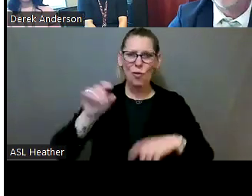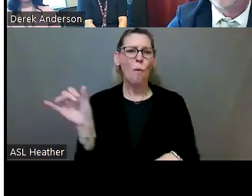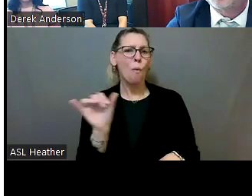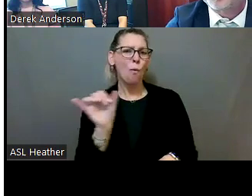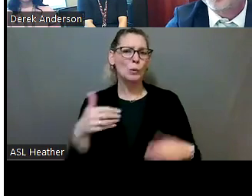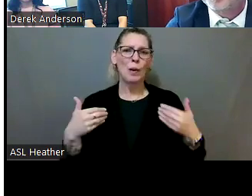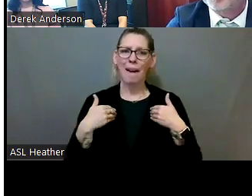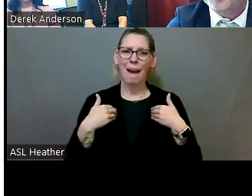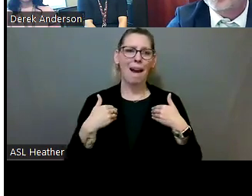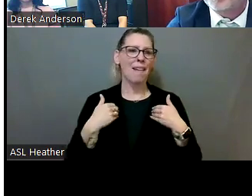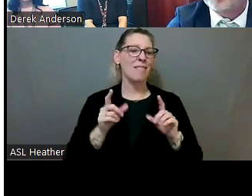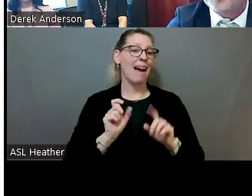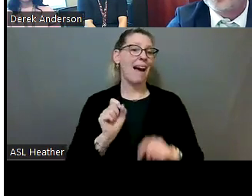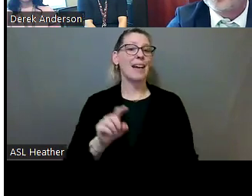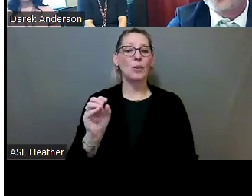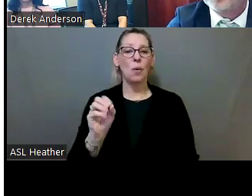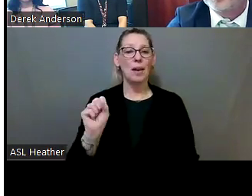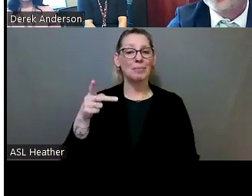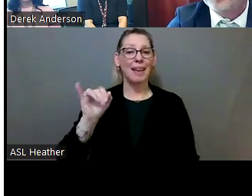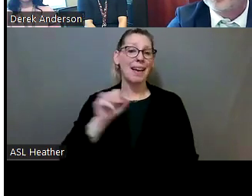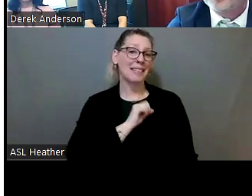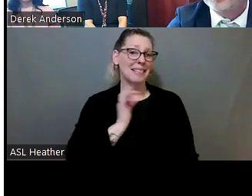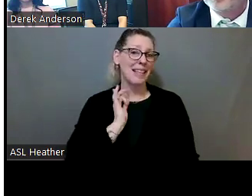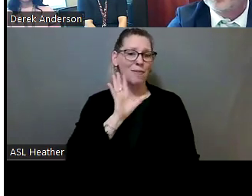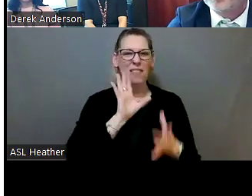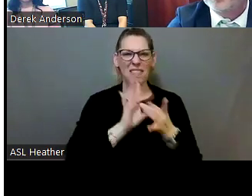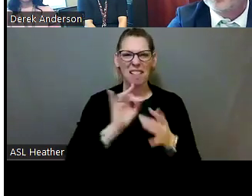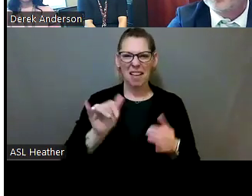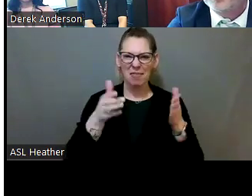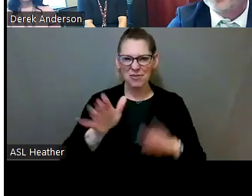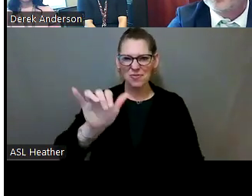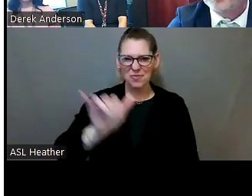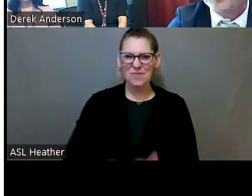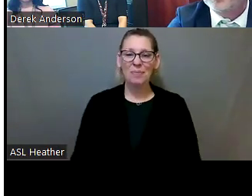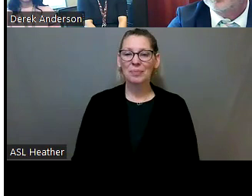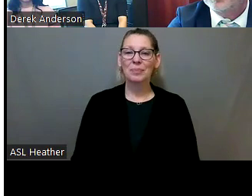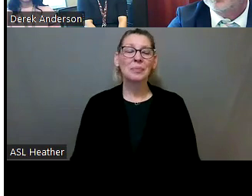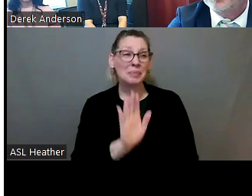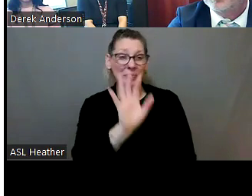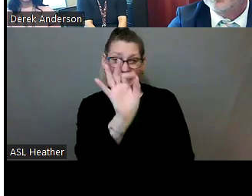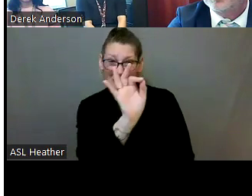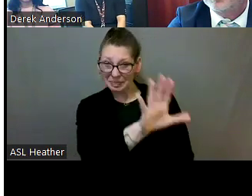ask OSPI staff and we'll connect to you that way as well Cathy can I add one footnote oh